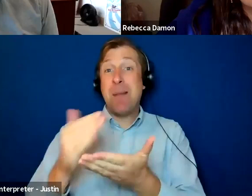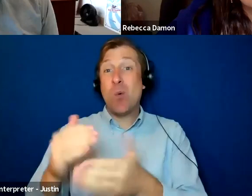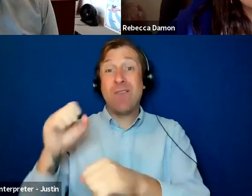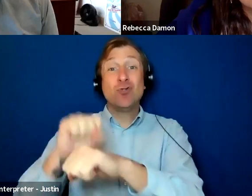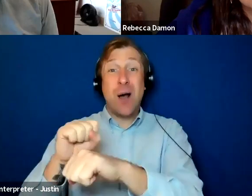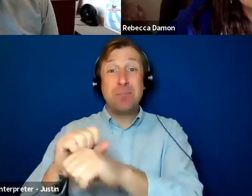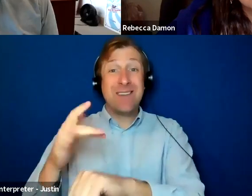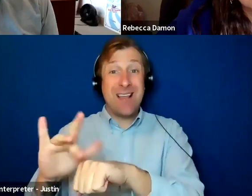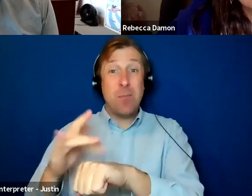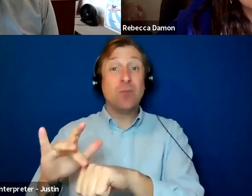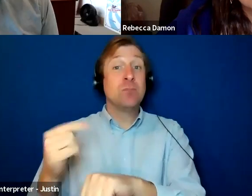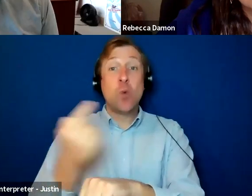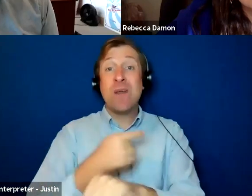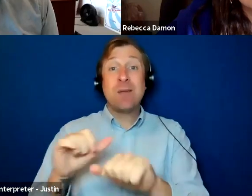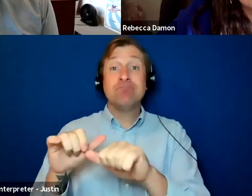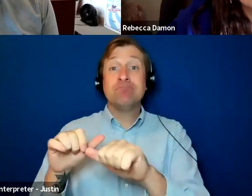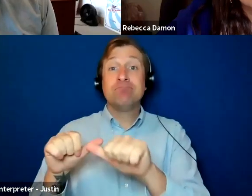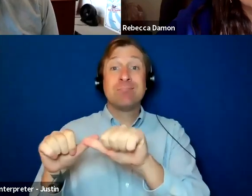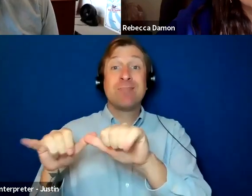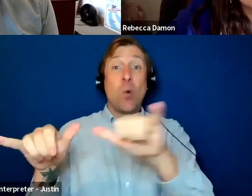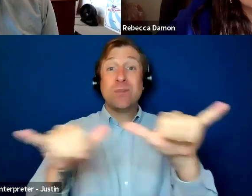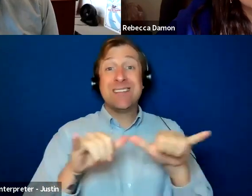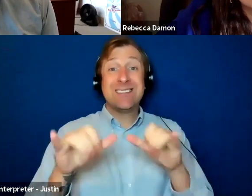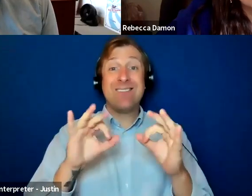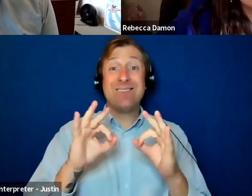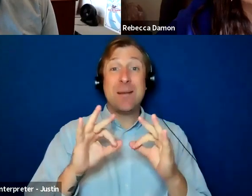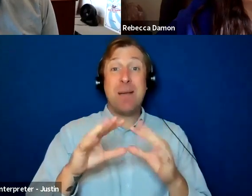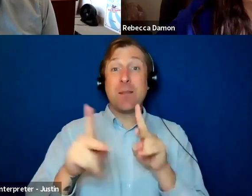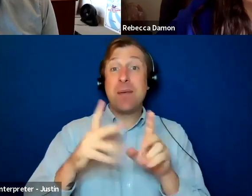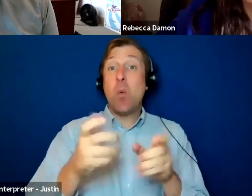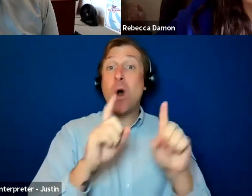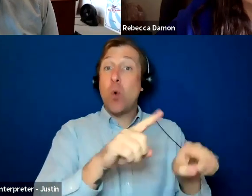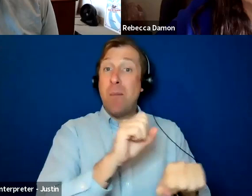all across the membership that people want to return to work in a safe way, but they want to get back to work.